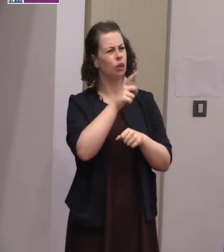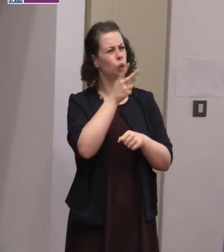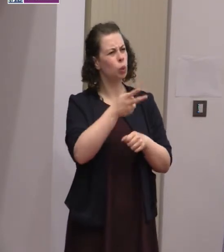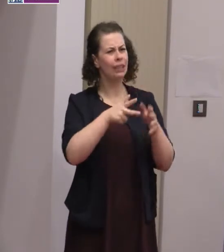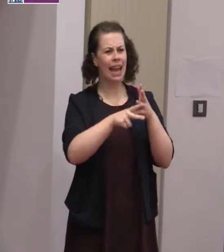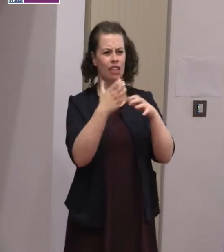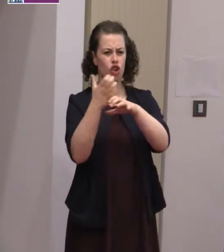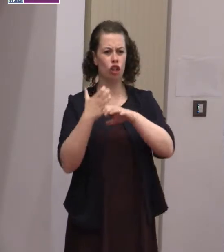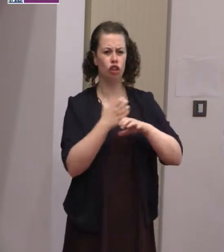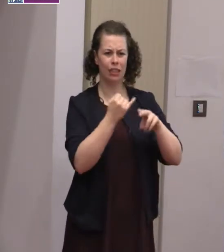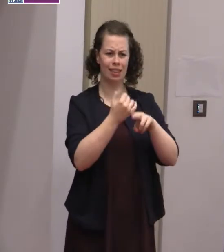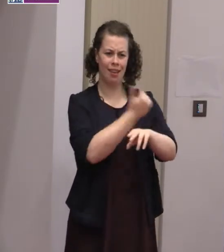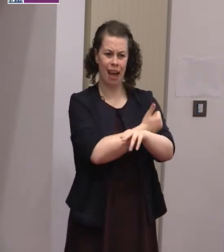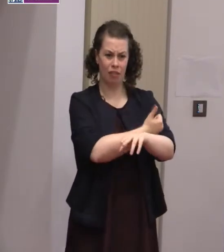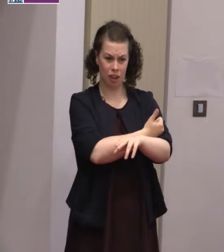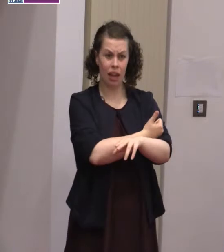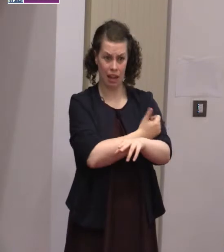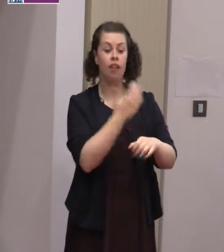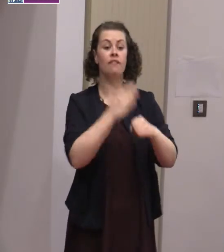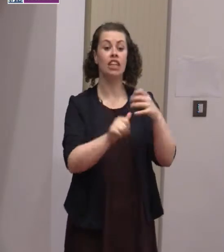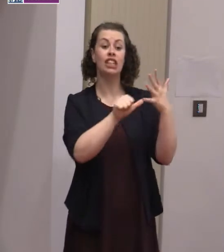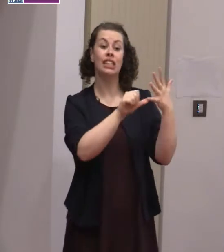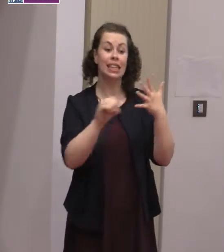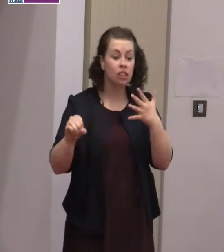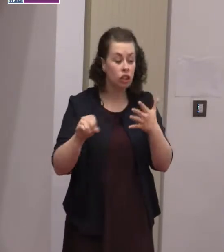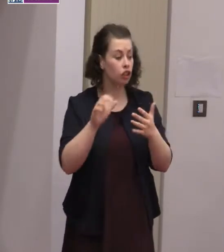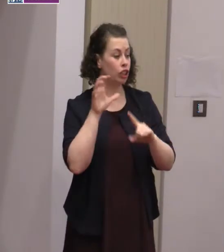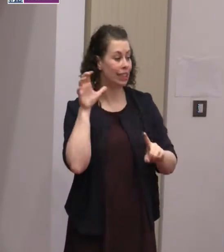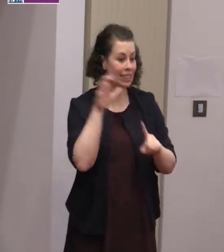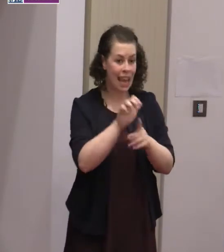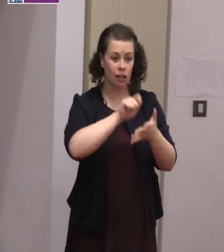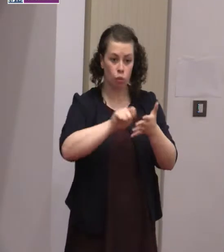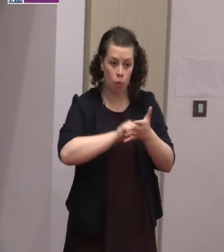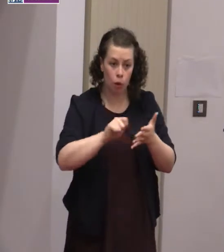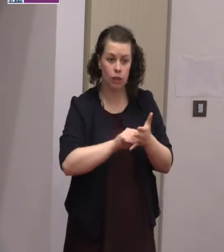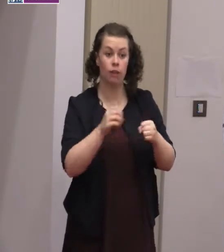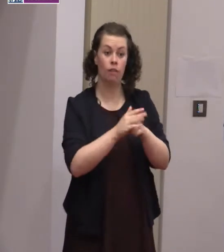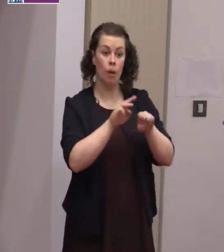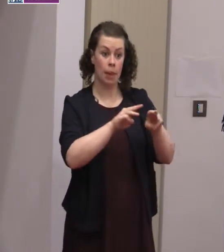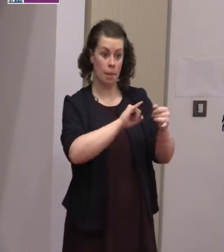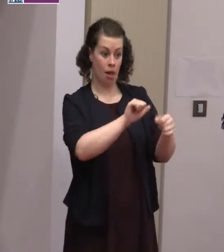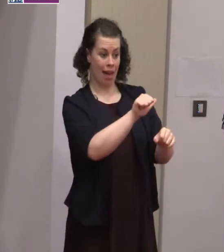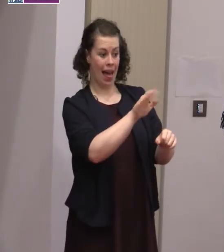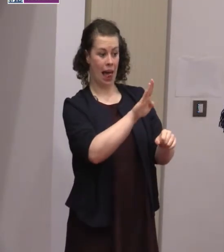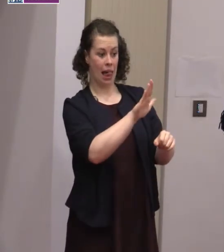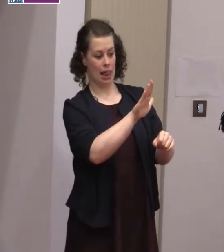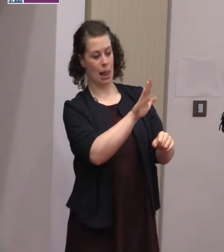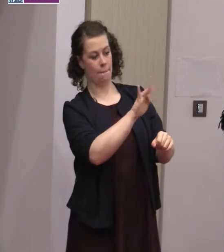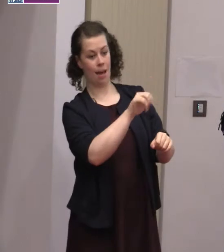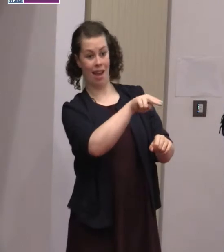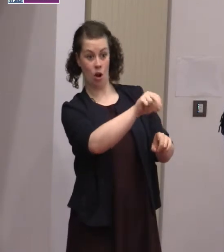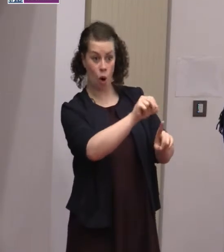There have been about 600 attacks on people with albonism and the belief that their bodies